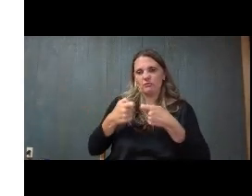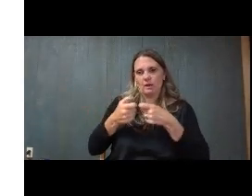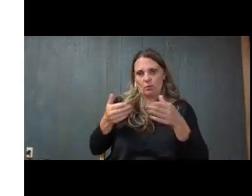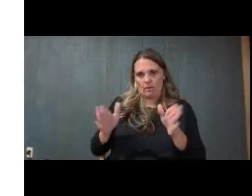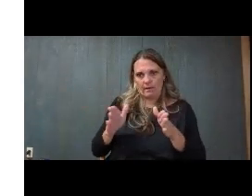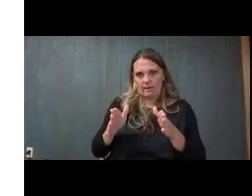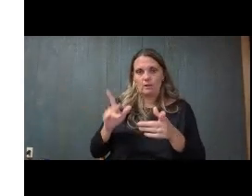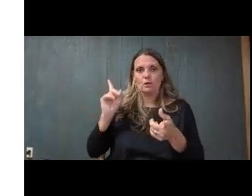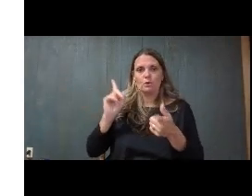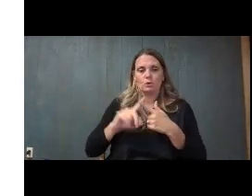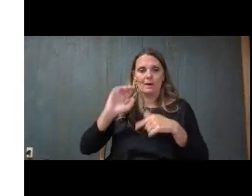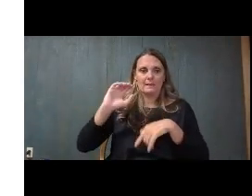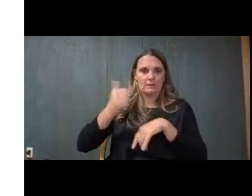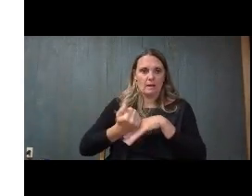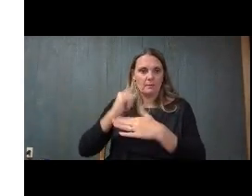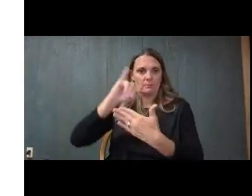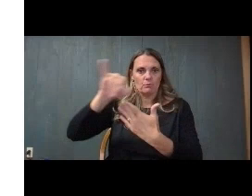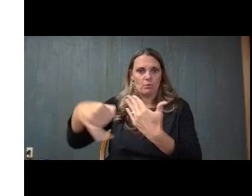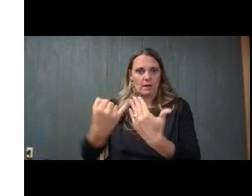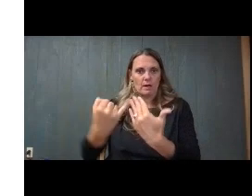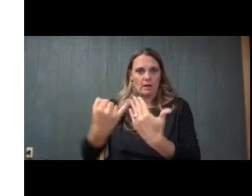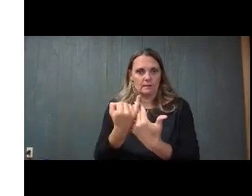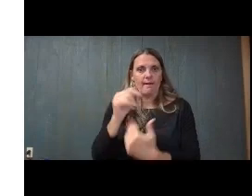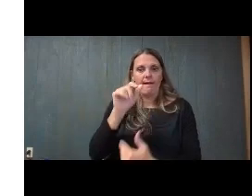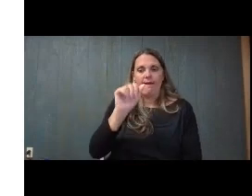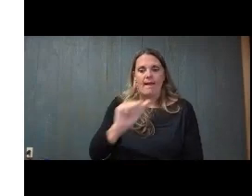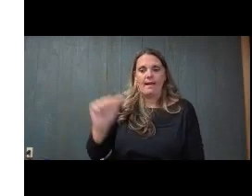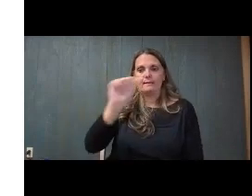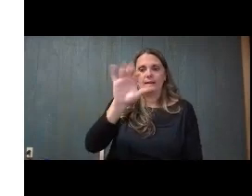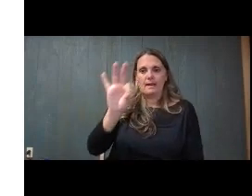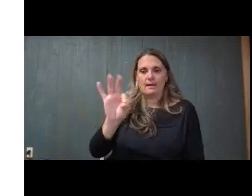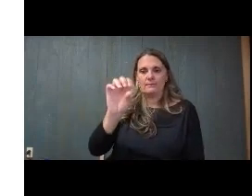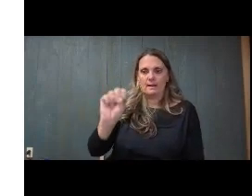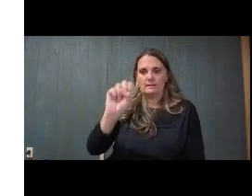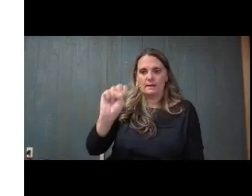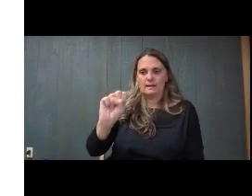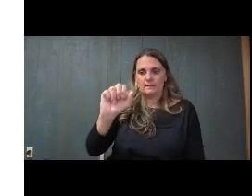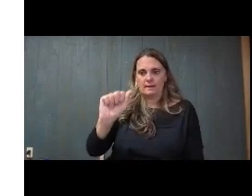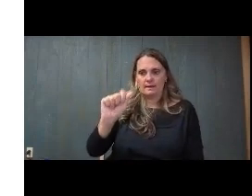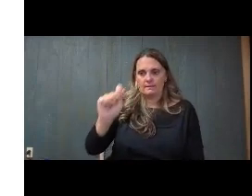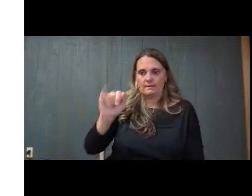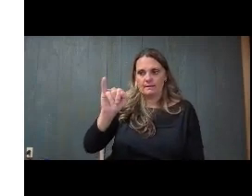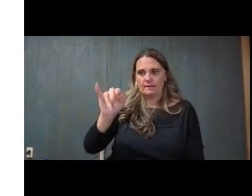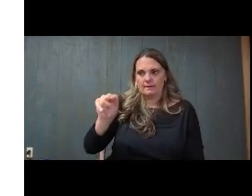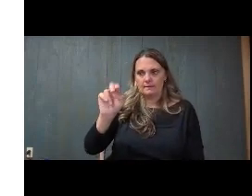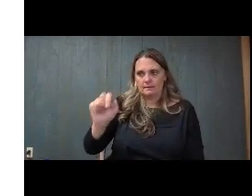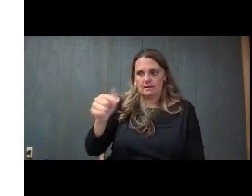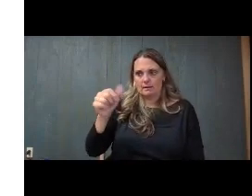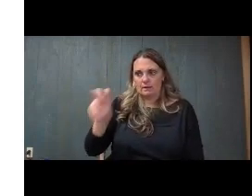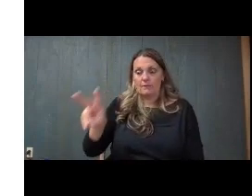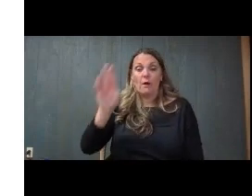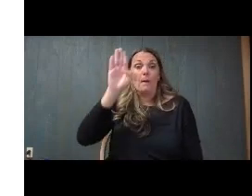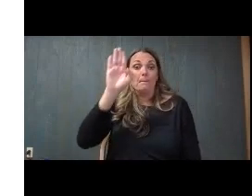to establishment project at FSA iin gov no later than 4:30 p.m.